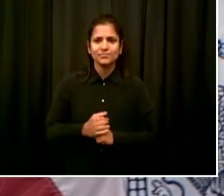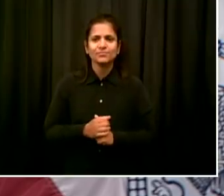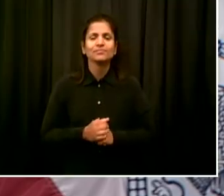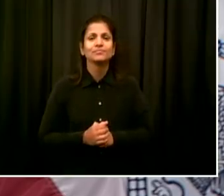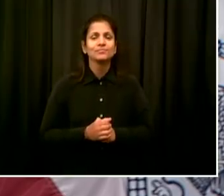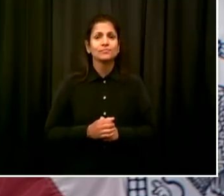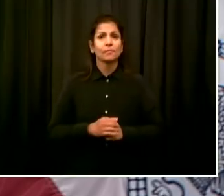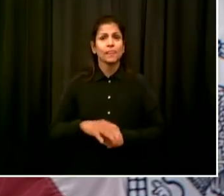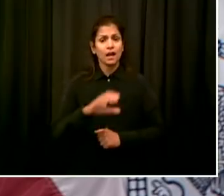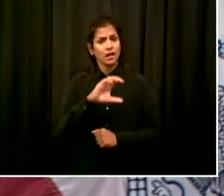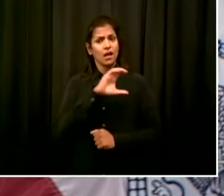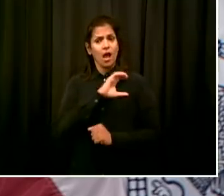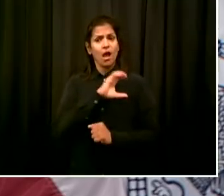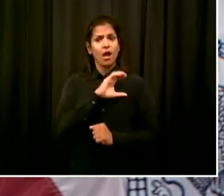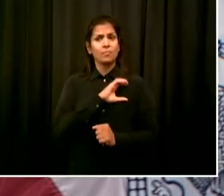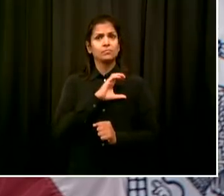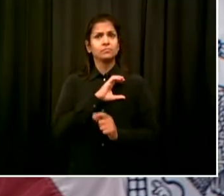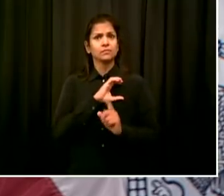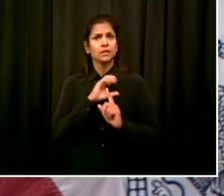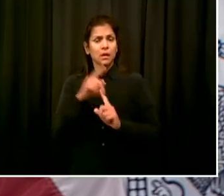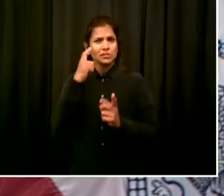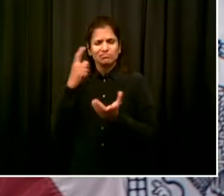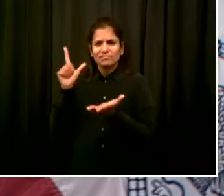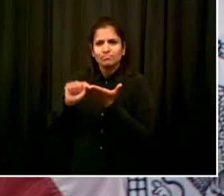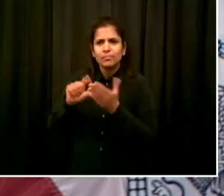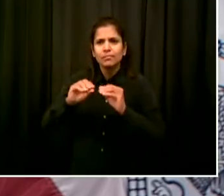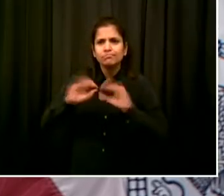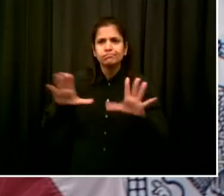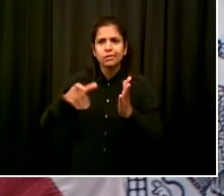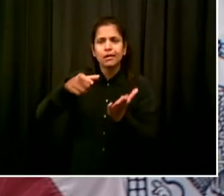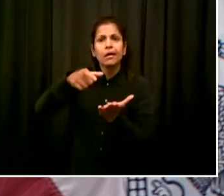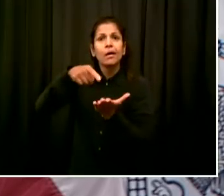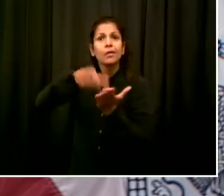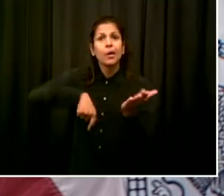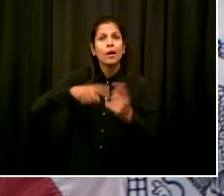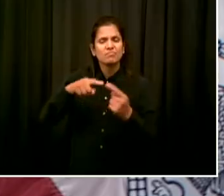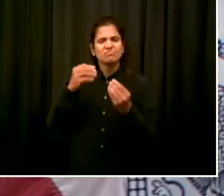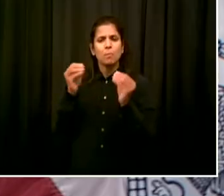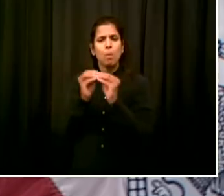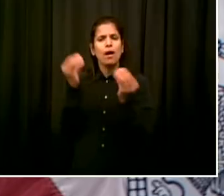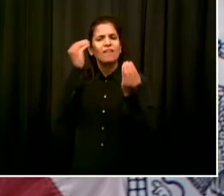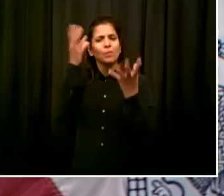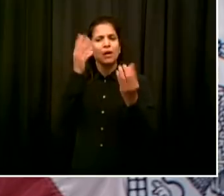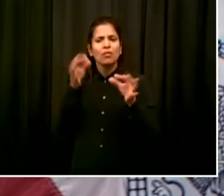THE COMMISSIONER AS WLEL . THE POLICE DEPARTMENT PUT OUT THE MOST